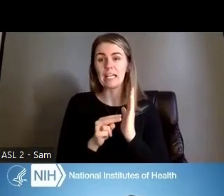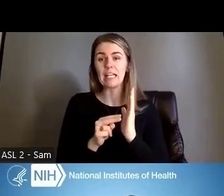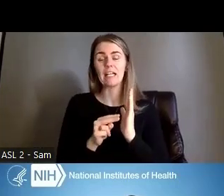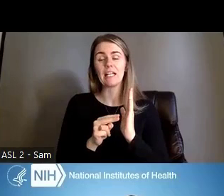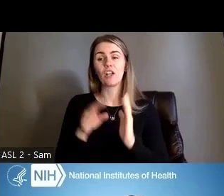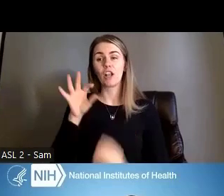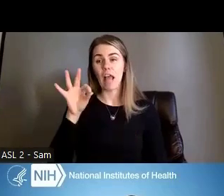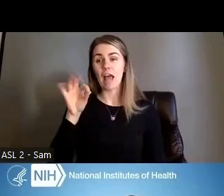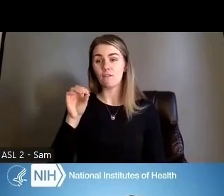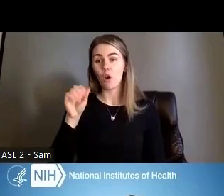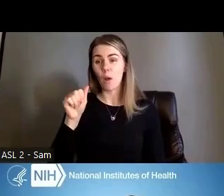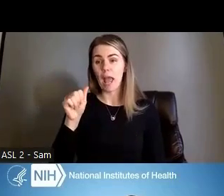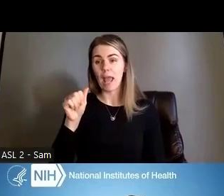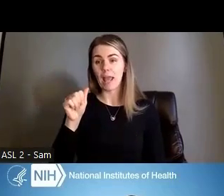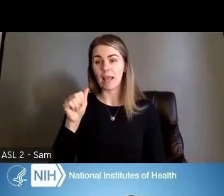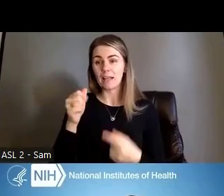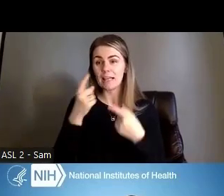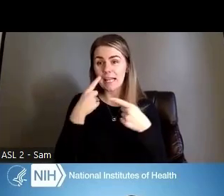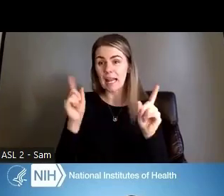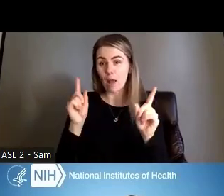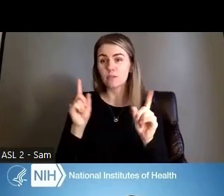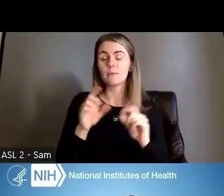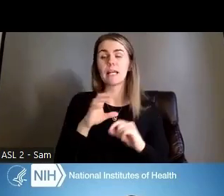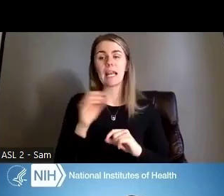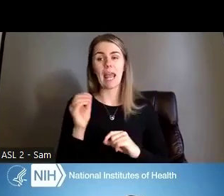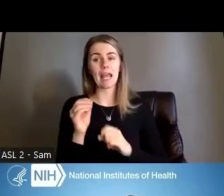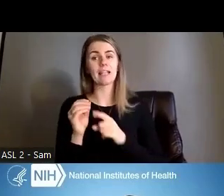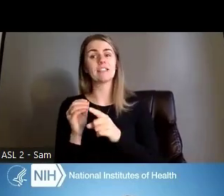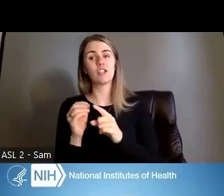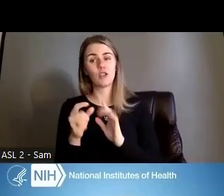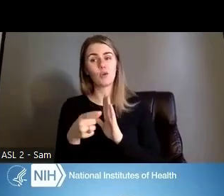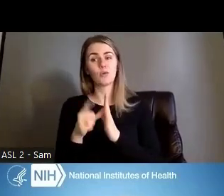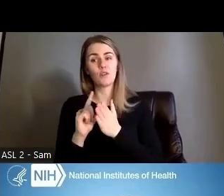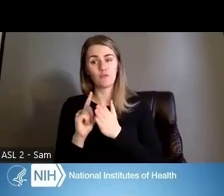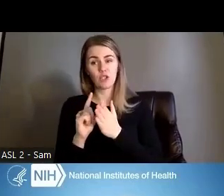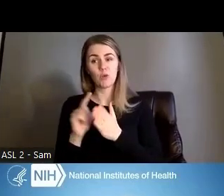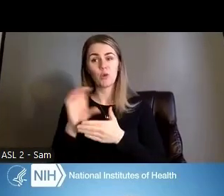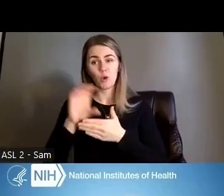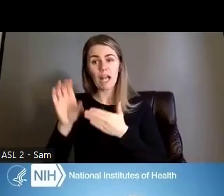because that is how you will be evaluated. And so what I often tell applicants